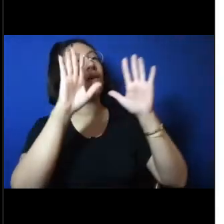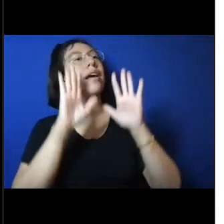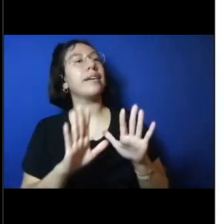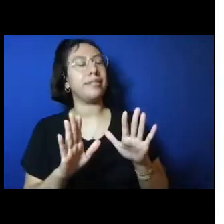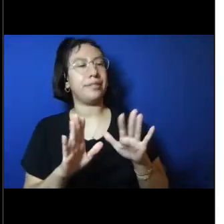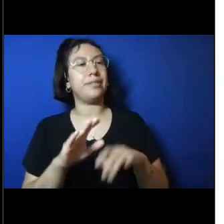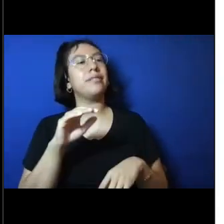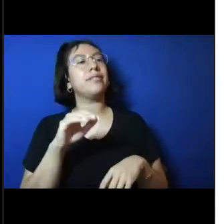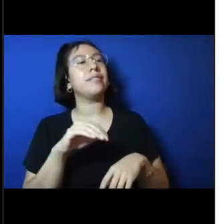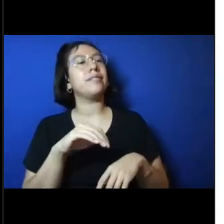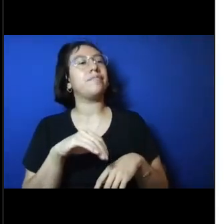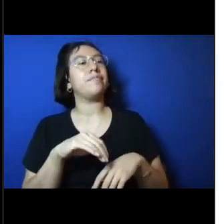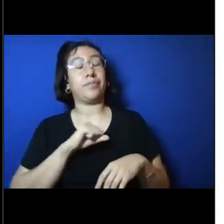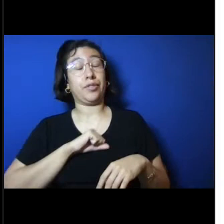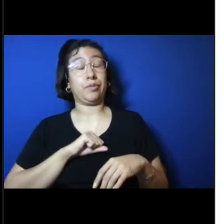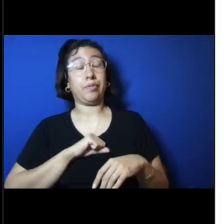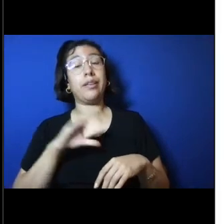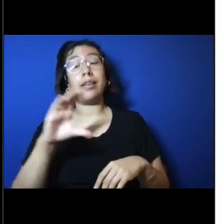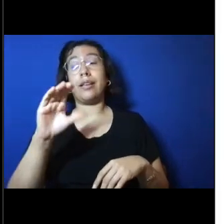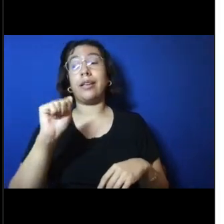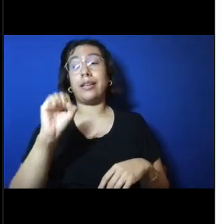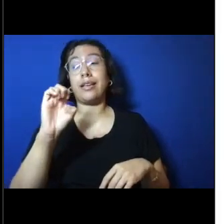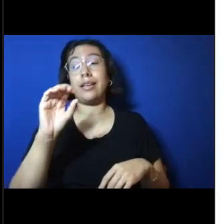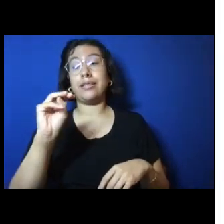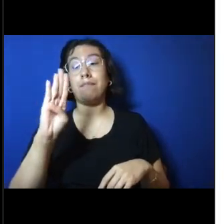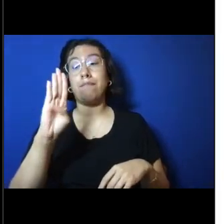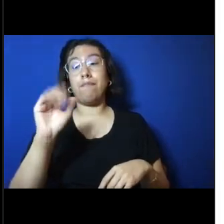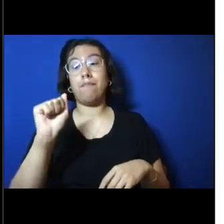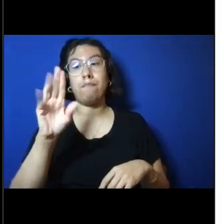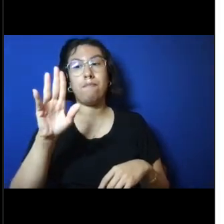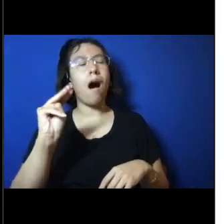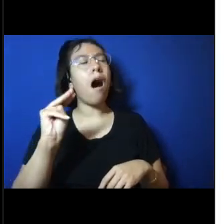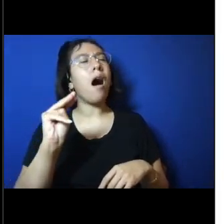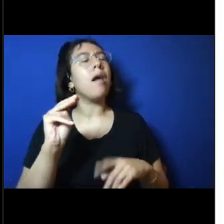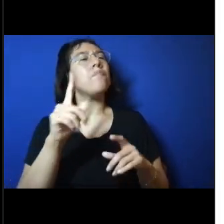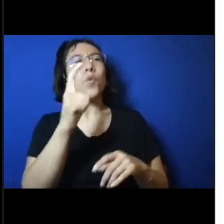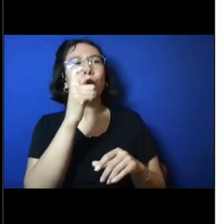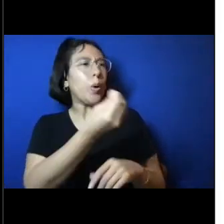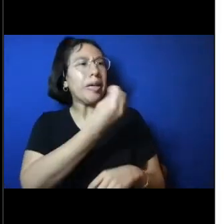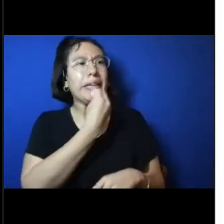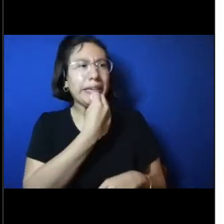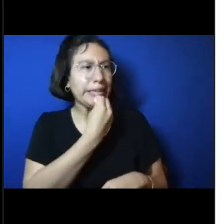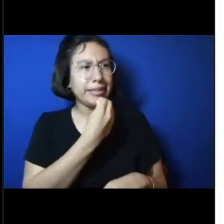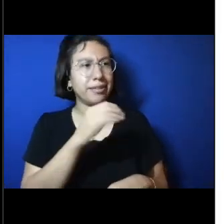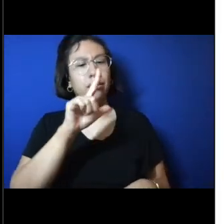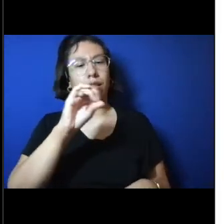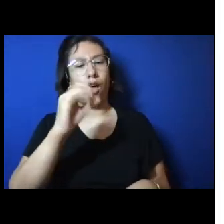Mr. Kassebaum class is wondering, "Are there any predators of loggerheads? What likes to eat the loggerheads?"